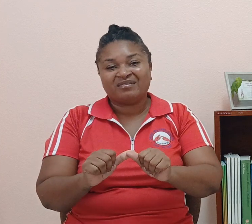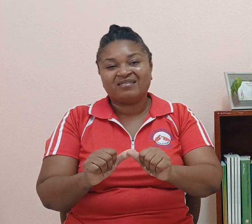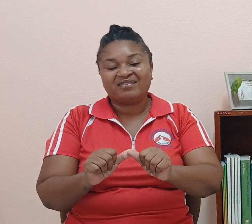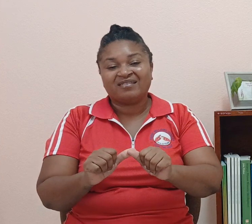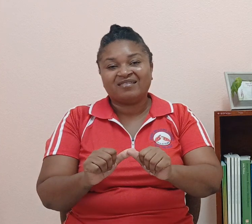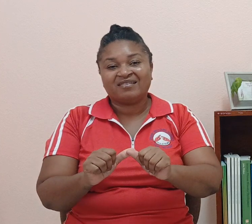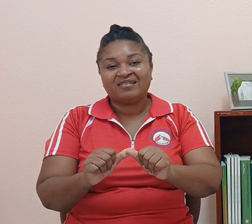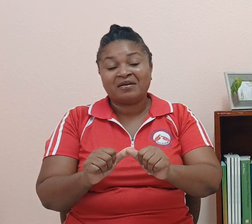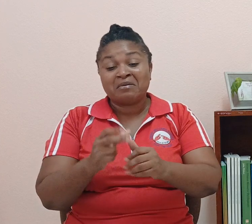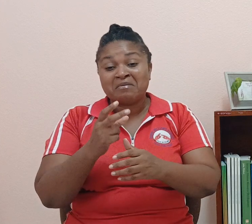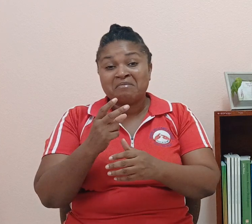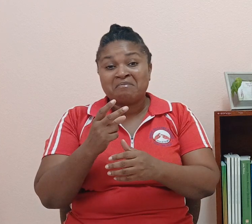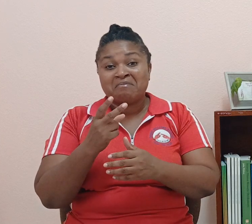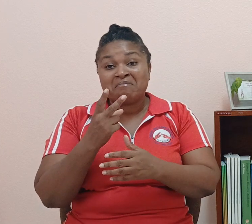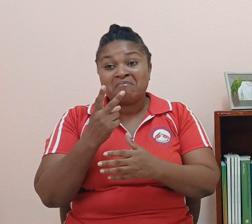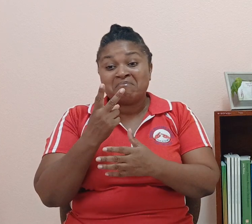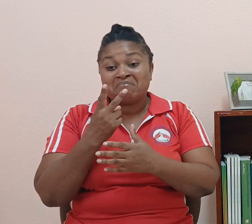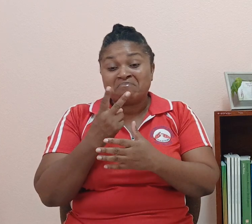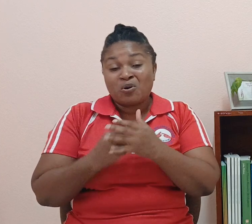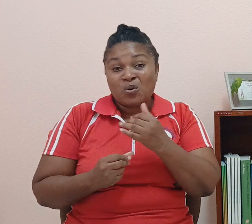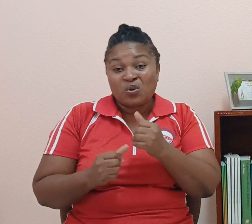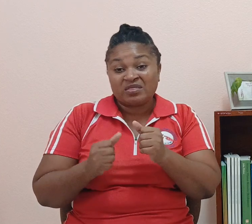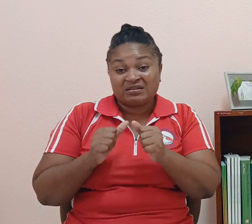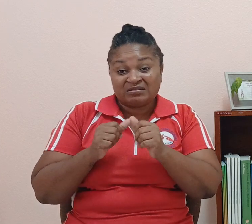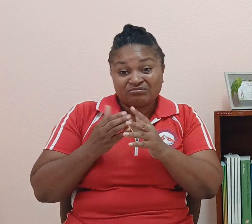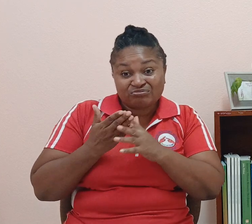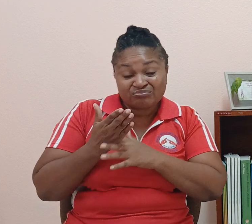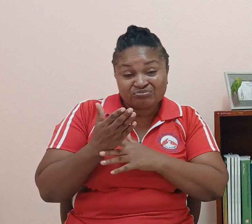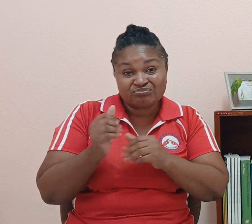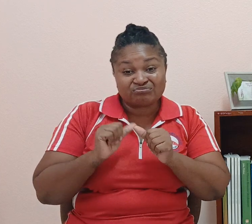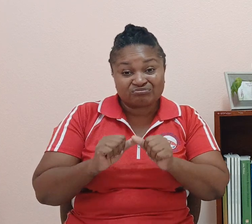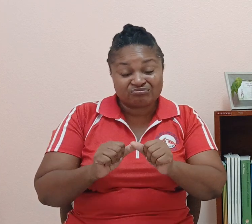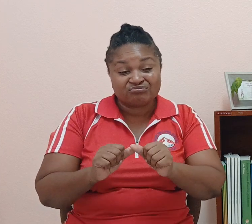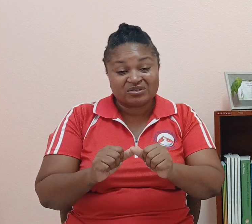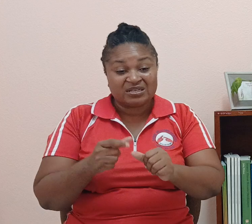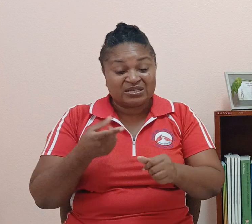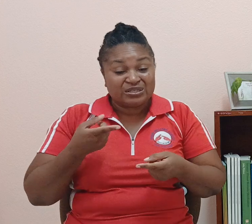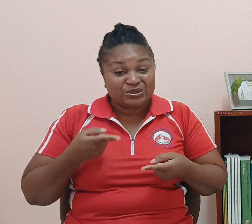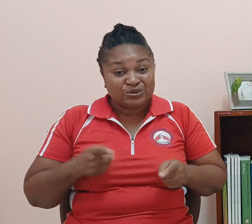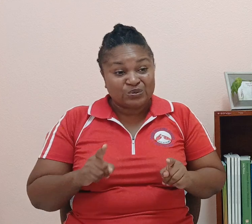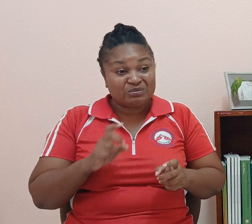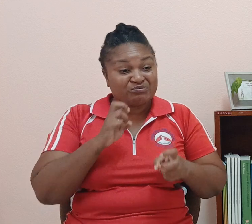And both to endure and persevere during trials